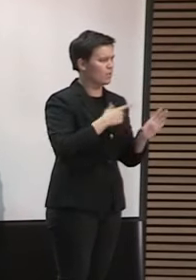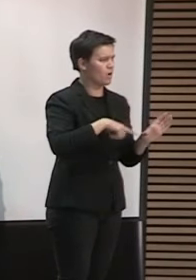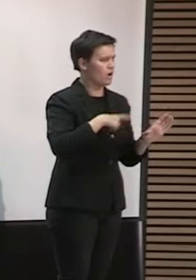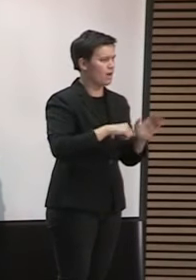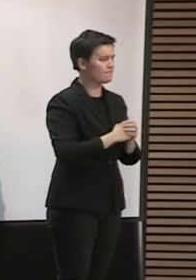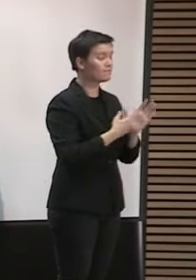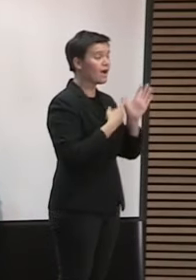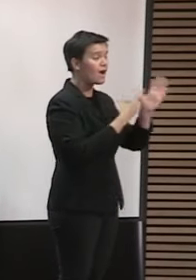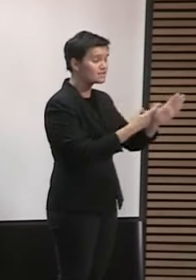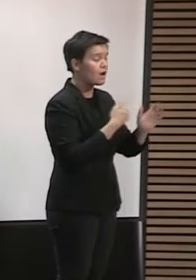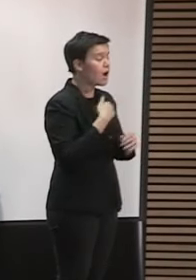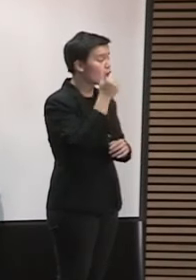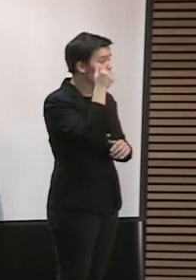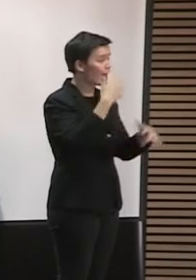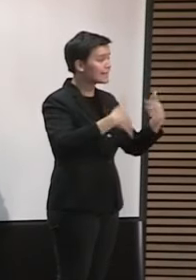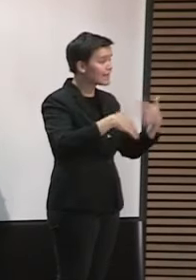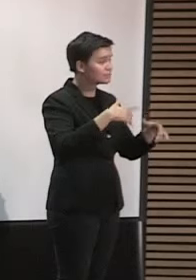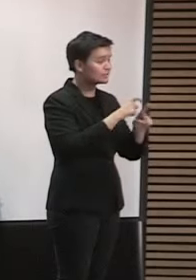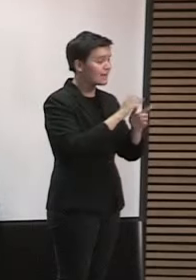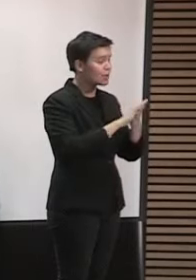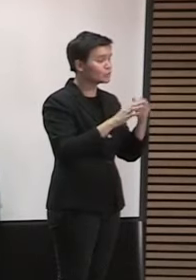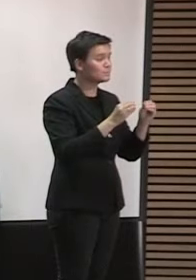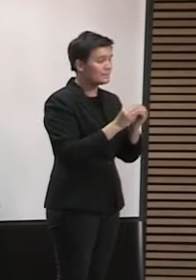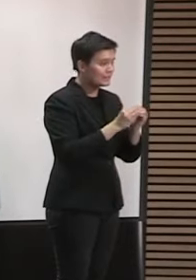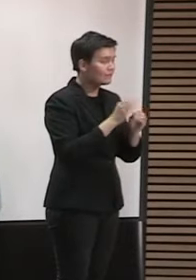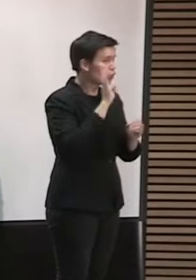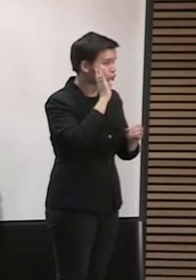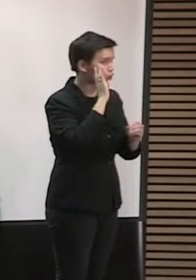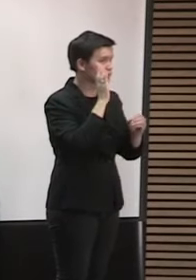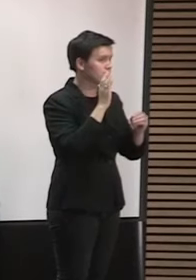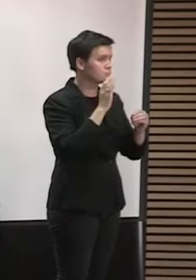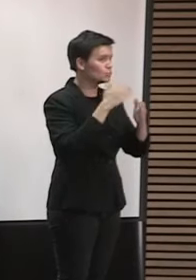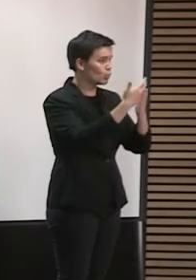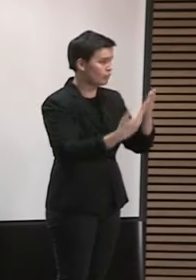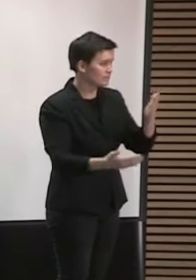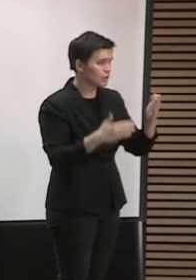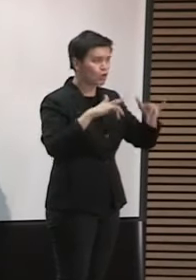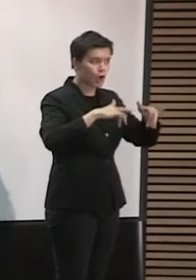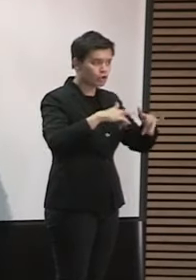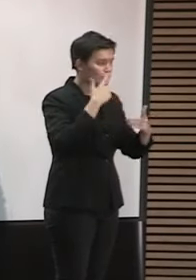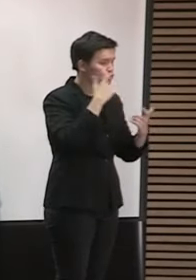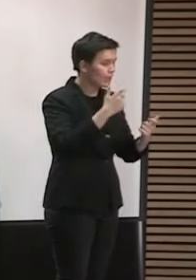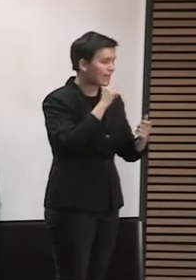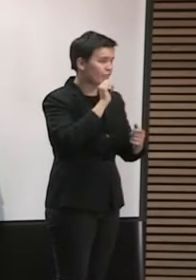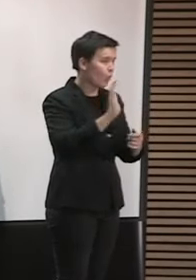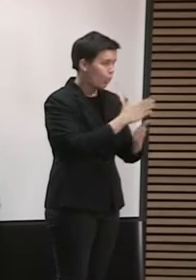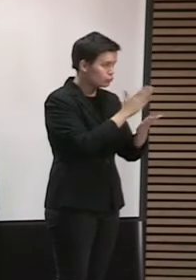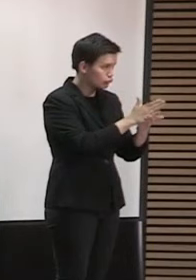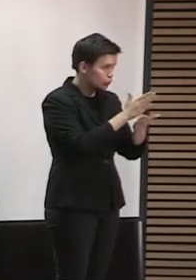MIQ facility - Would you say it's highly unlikely that it came from an airport work or